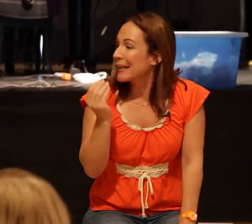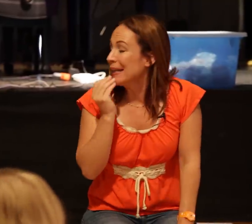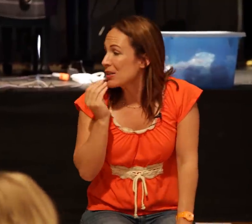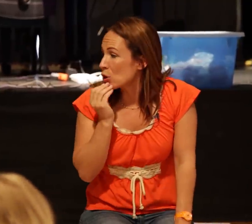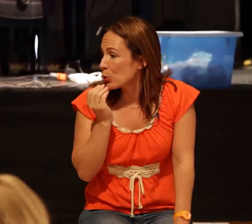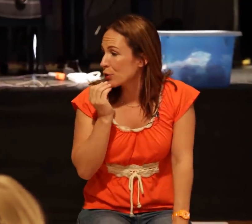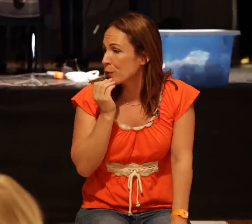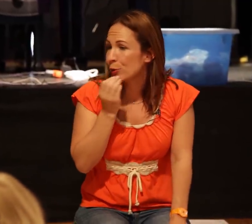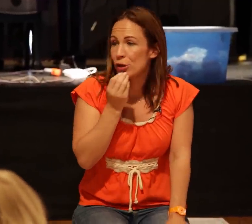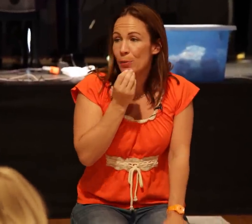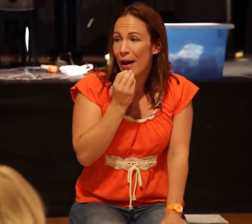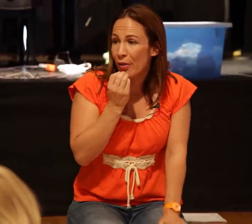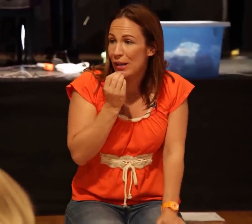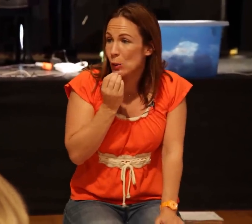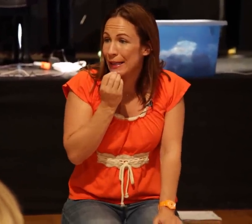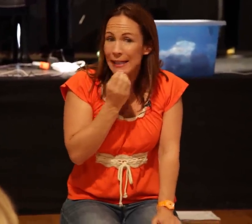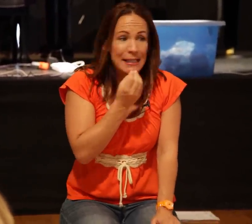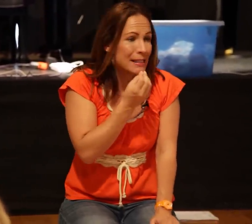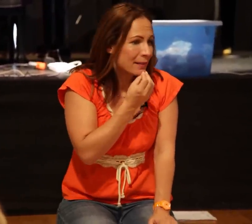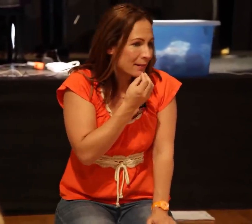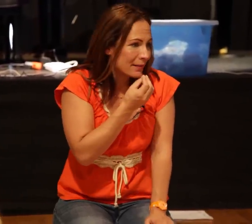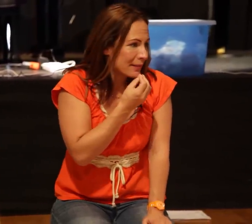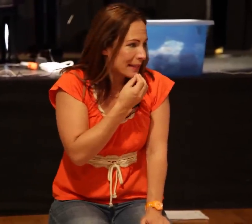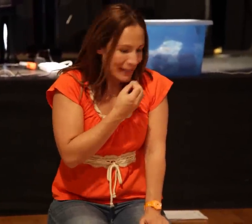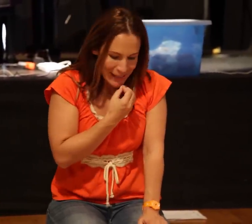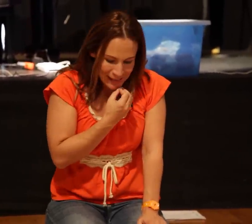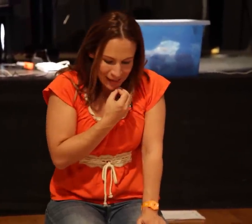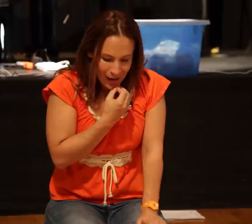And EAT. You put the food in your mouth and you eat it. EAT.